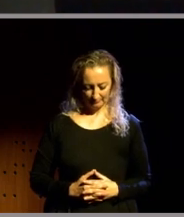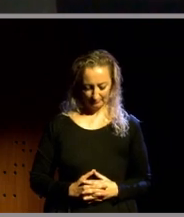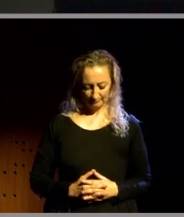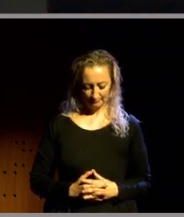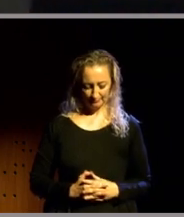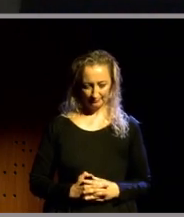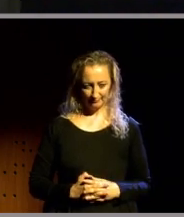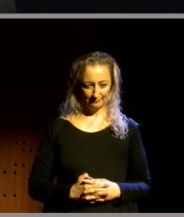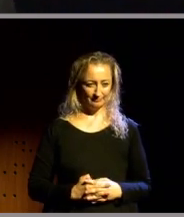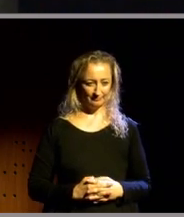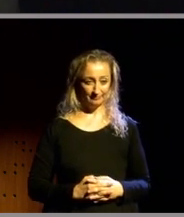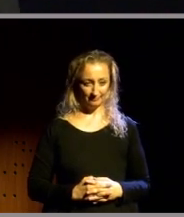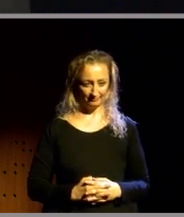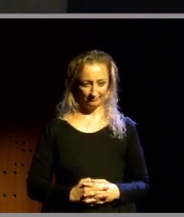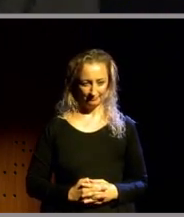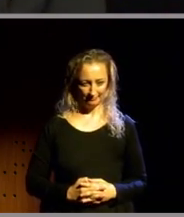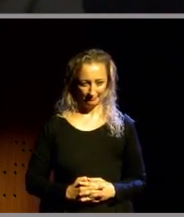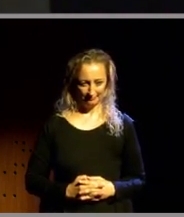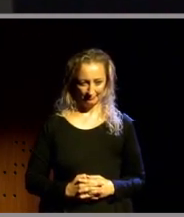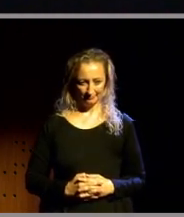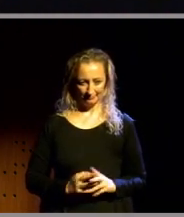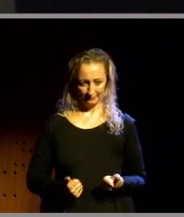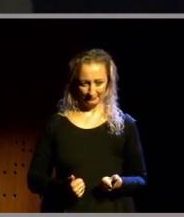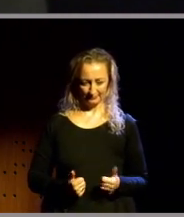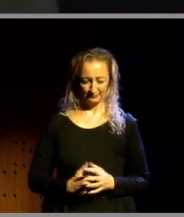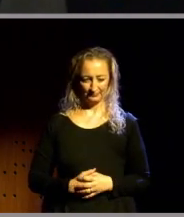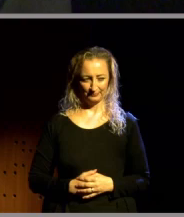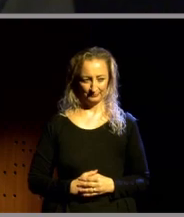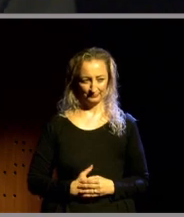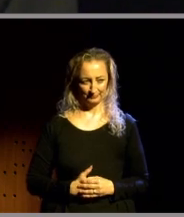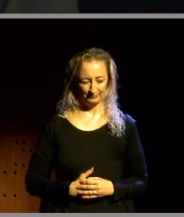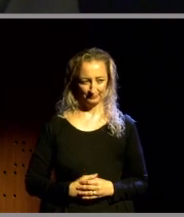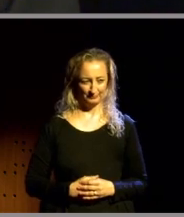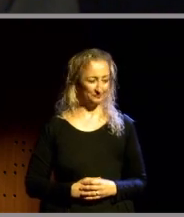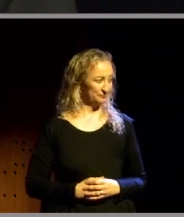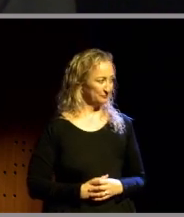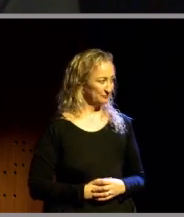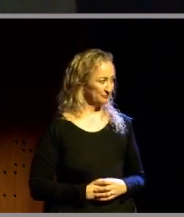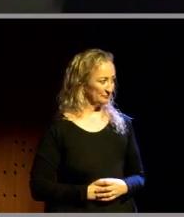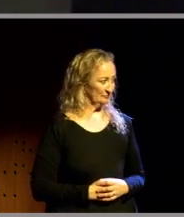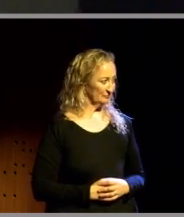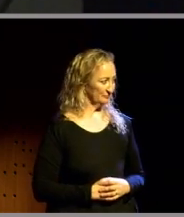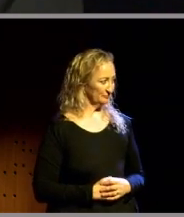You need like a silly one. You know that's the one they'll use now, don't you?